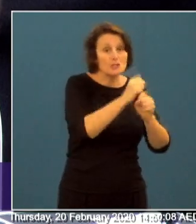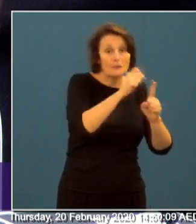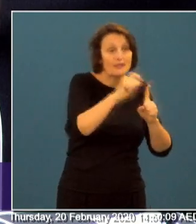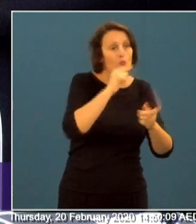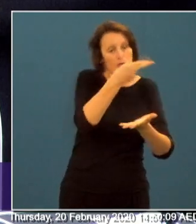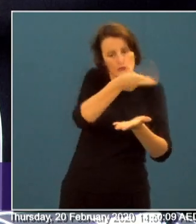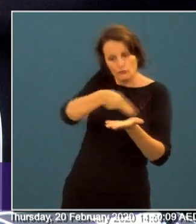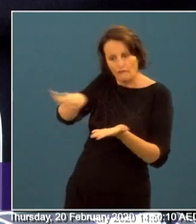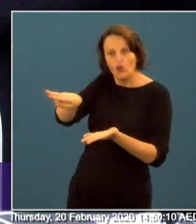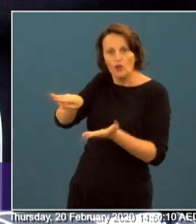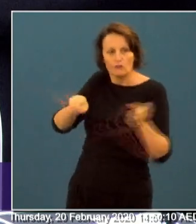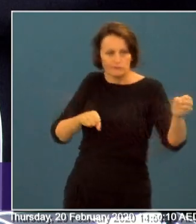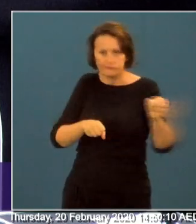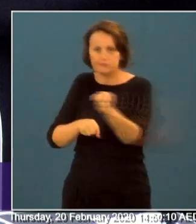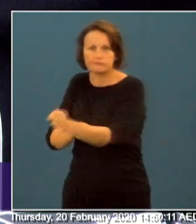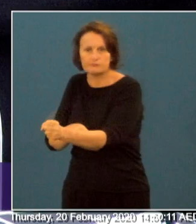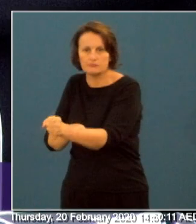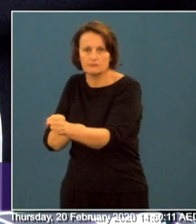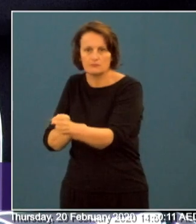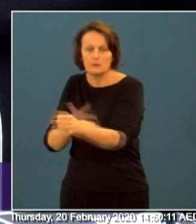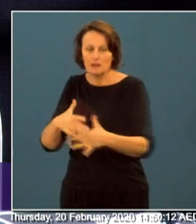But I expect there will be substantial unmet need.